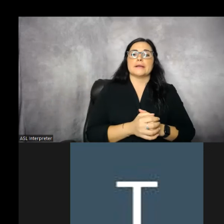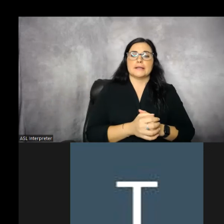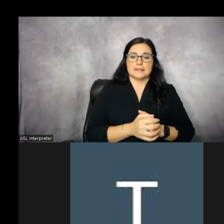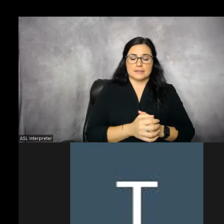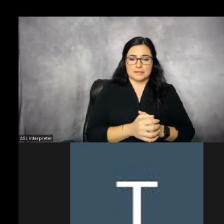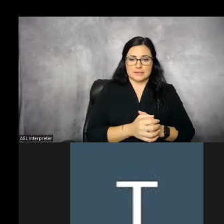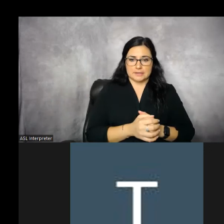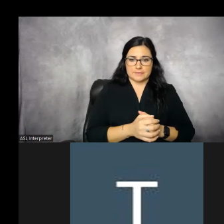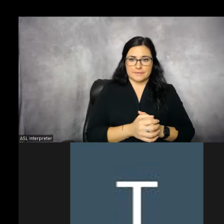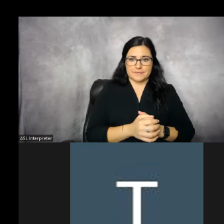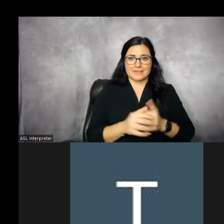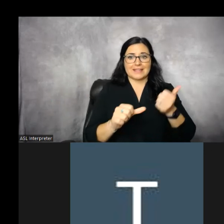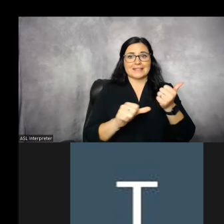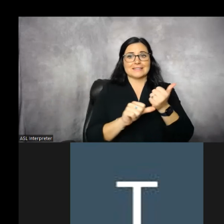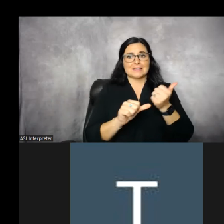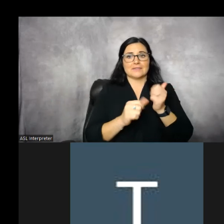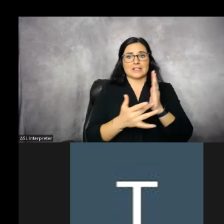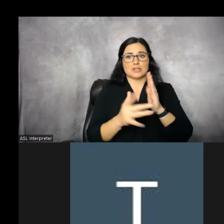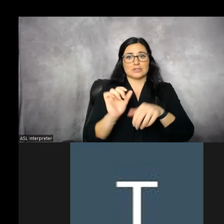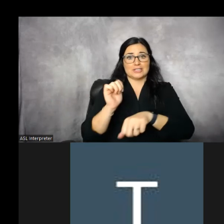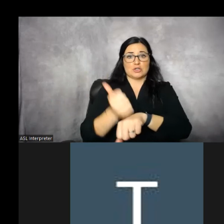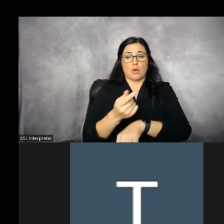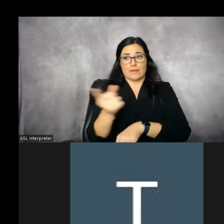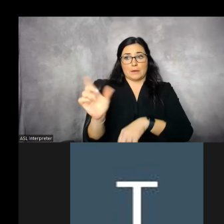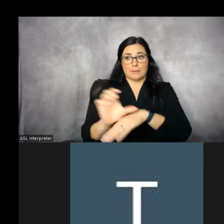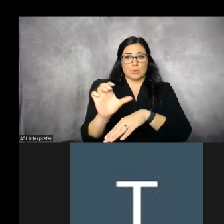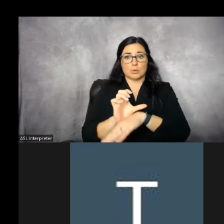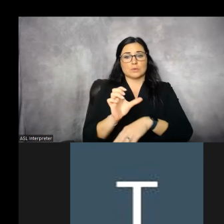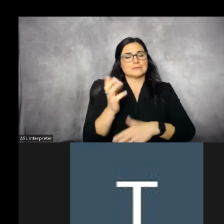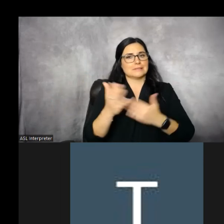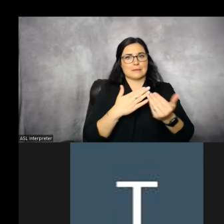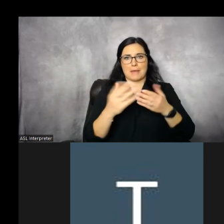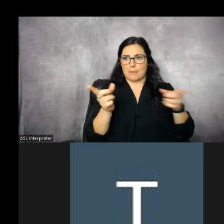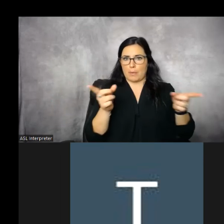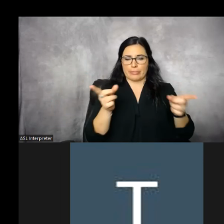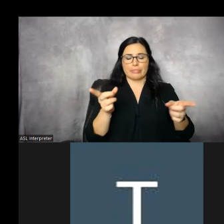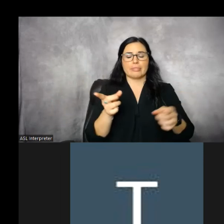the assistive technology installed, in both cases, it really wouldn't matter